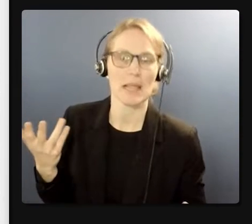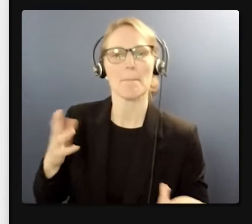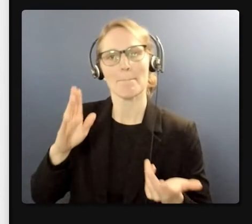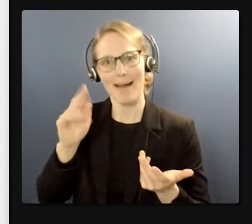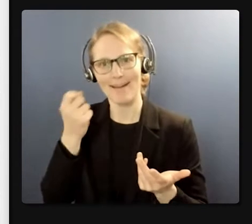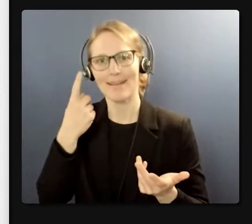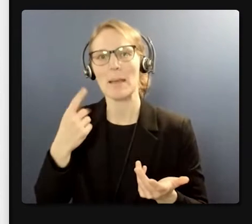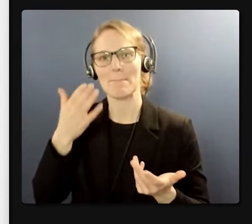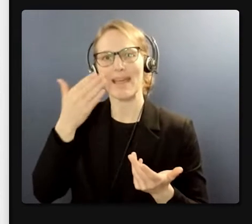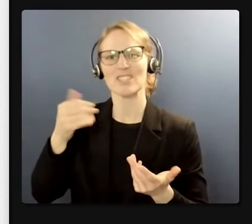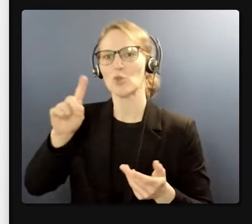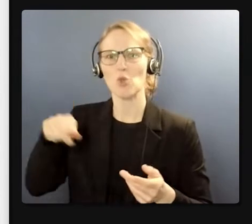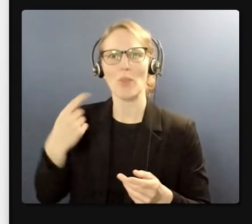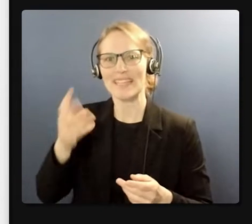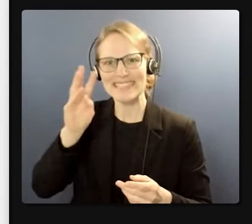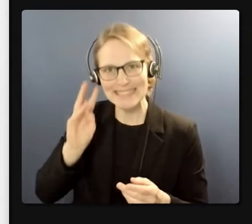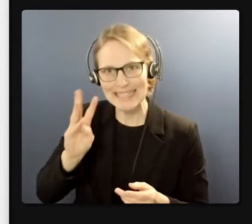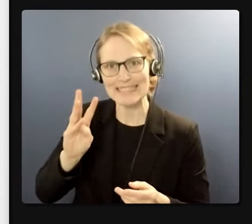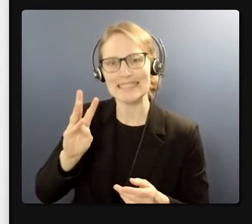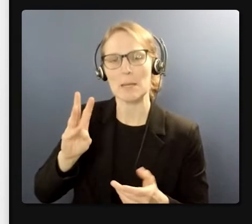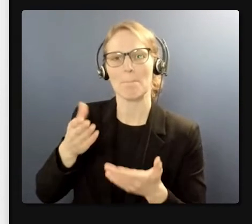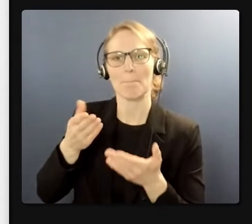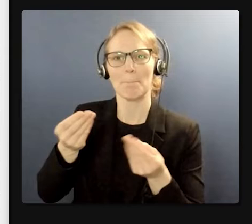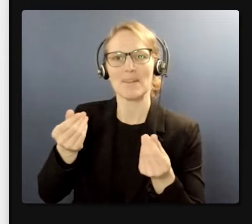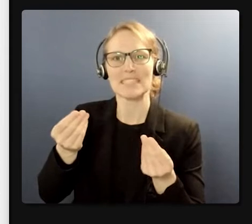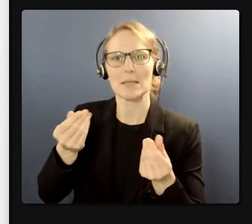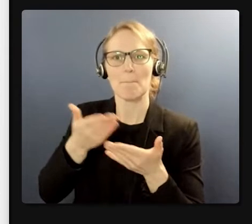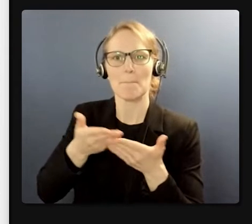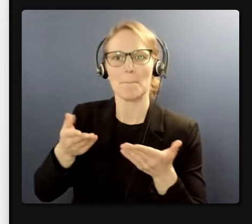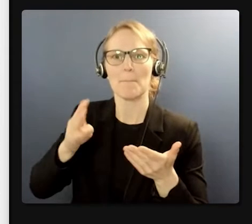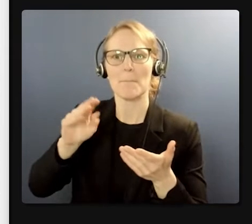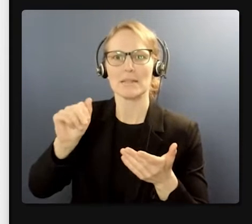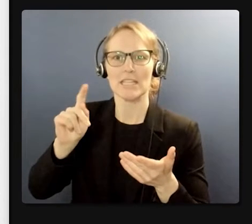If we pump up the contrast here a bit,